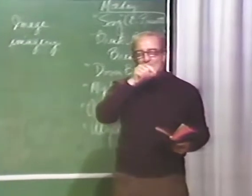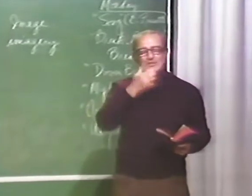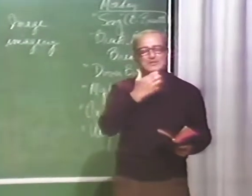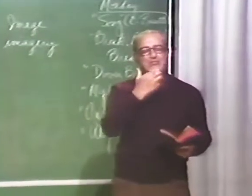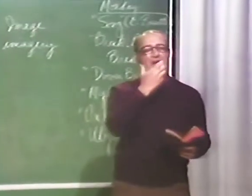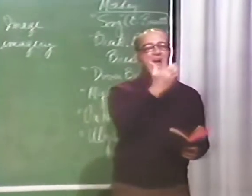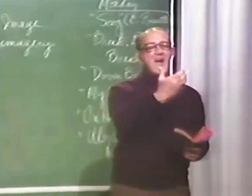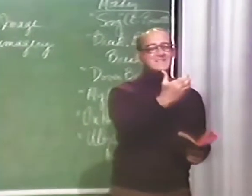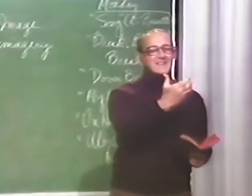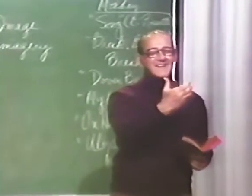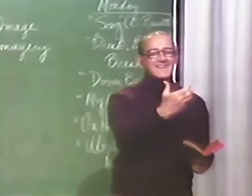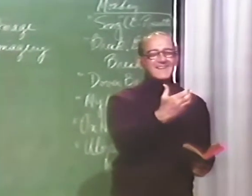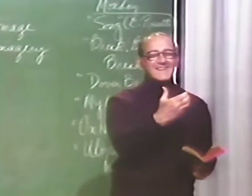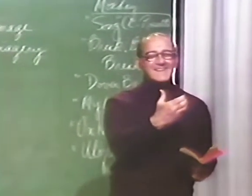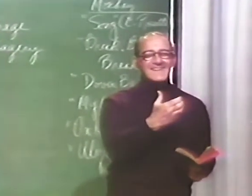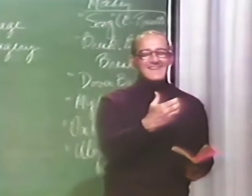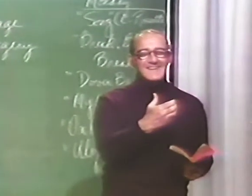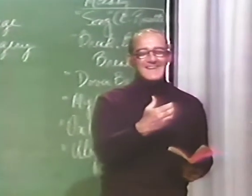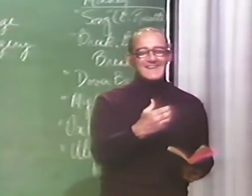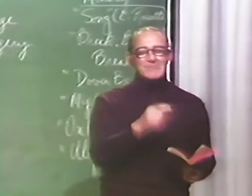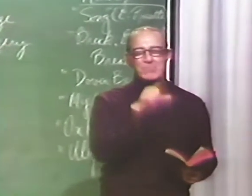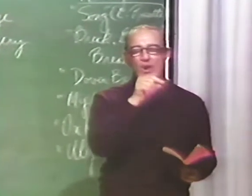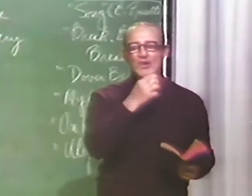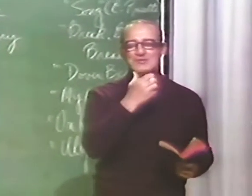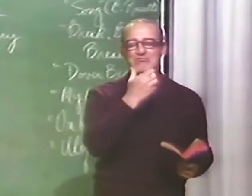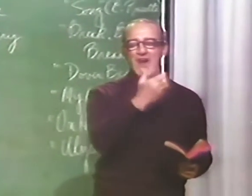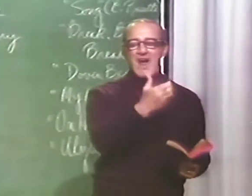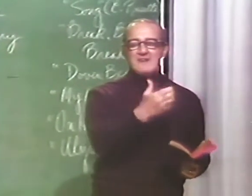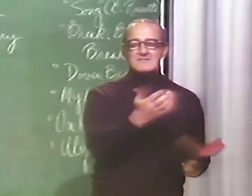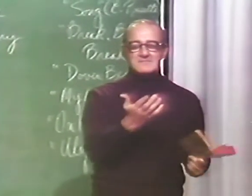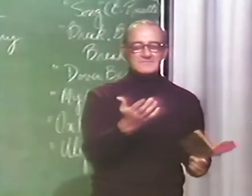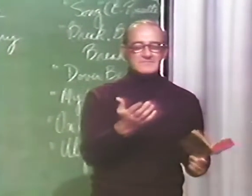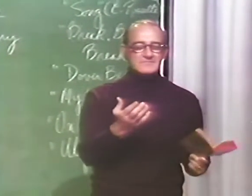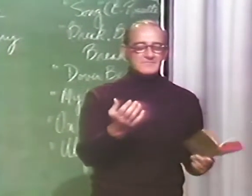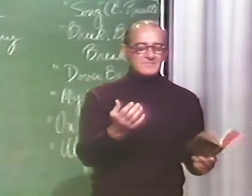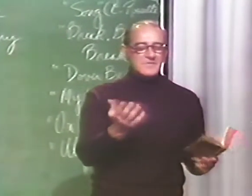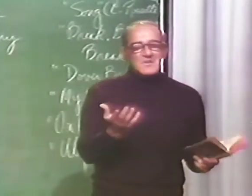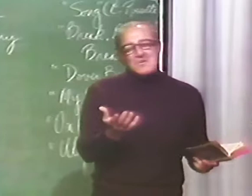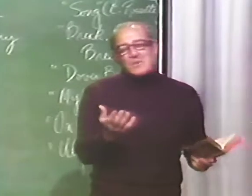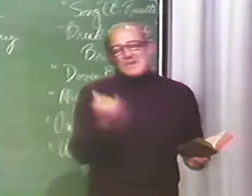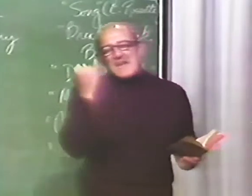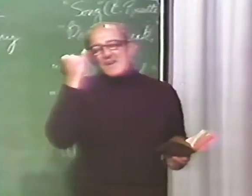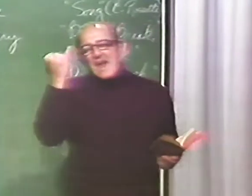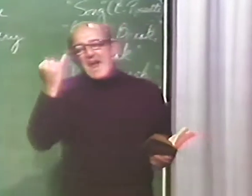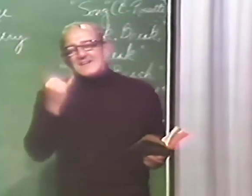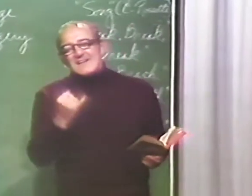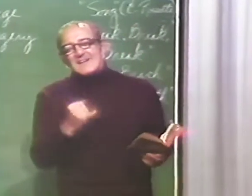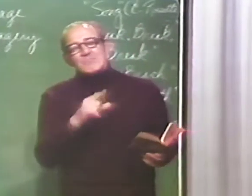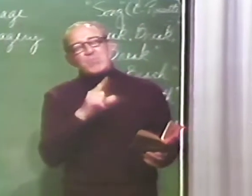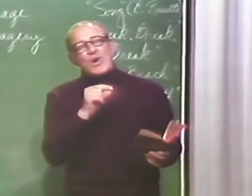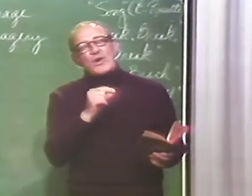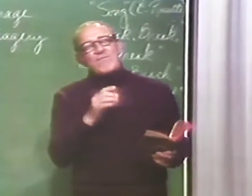BIRDS THAT CRY. BIRDS CRY. LOOK, YOU GET AN IDEA.